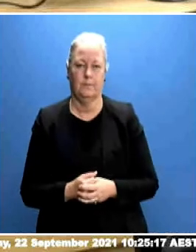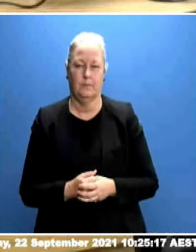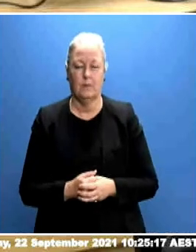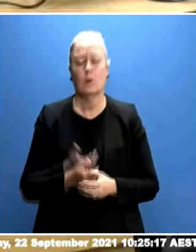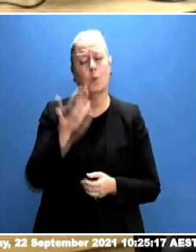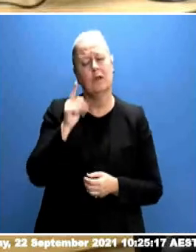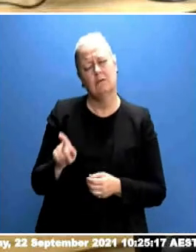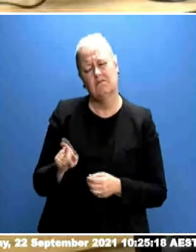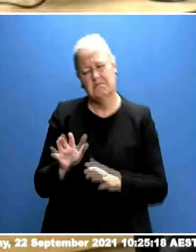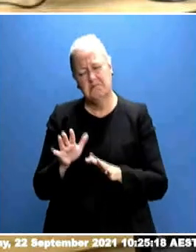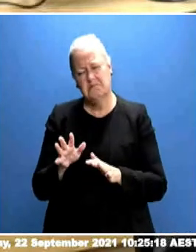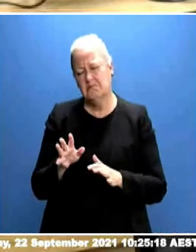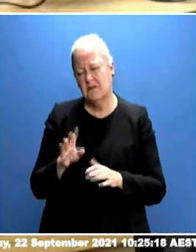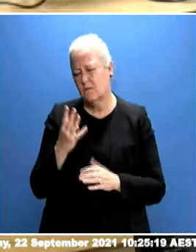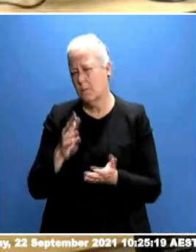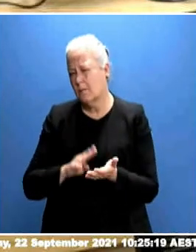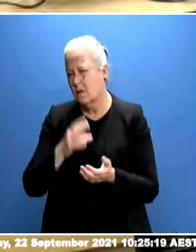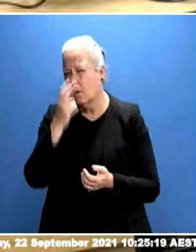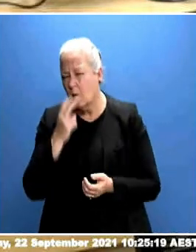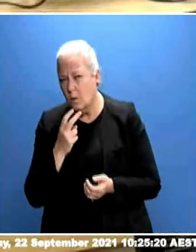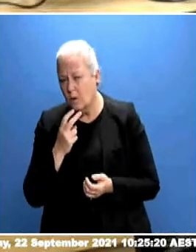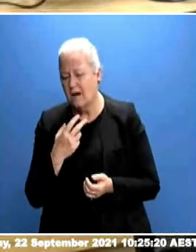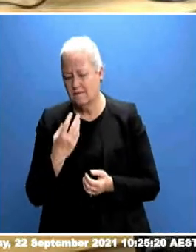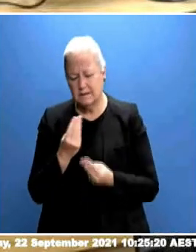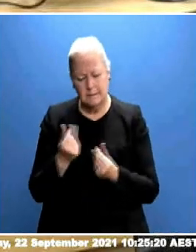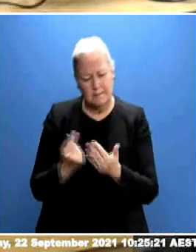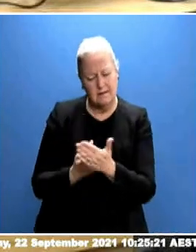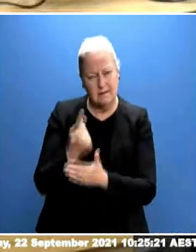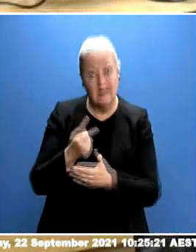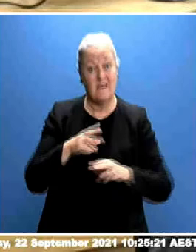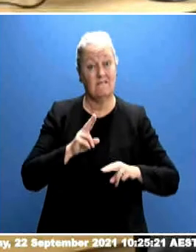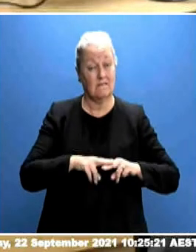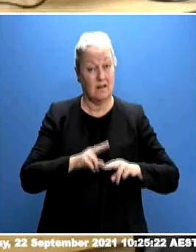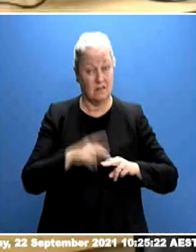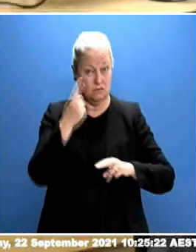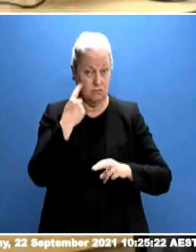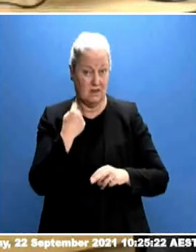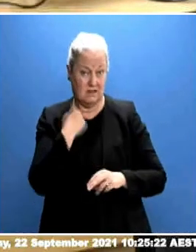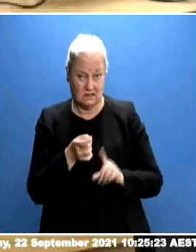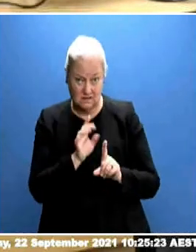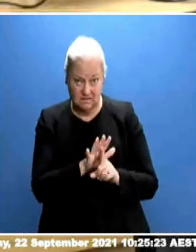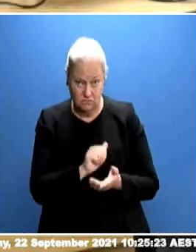When she was about 4 months old, there was an incident where her dad had attempted suicide? That's right.